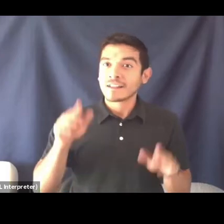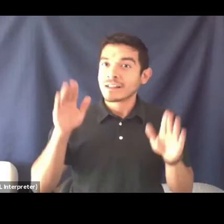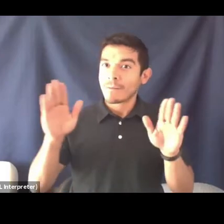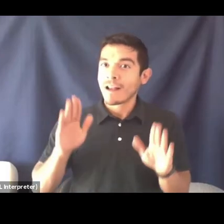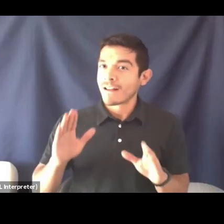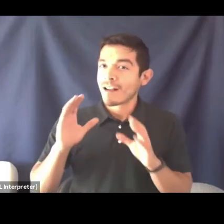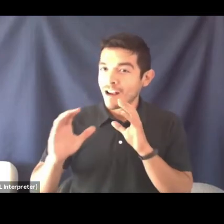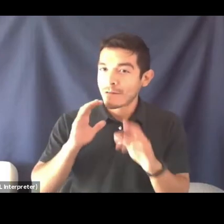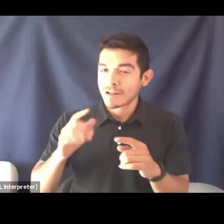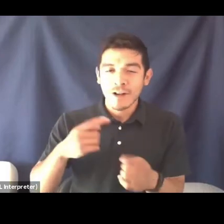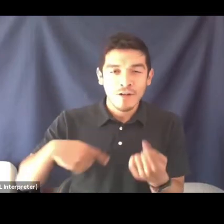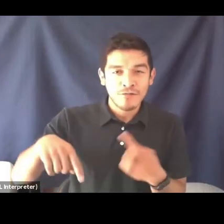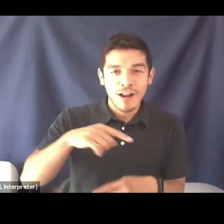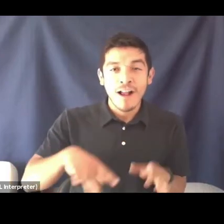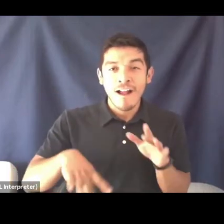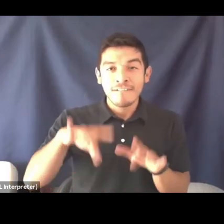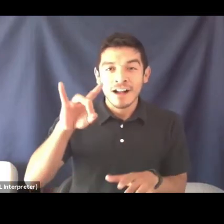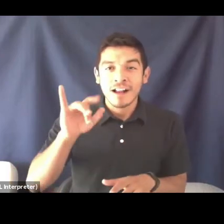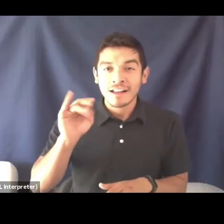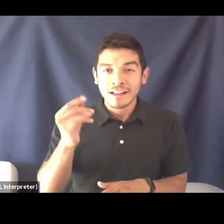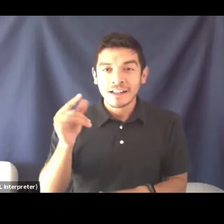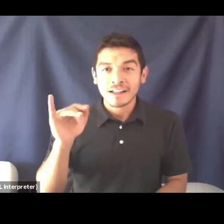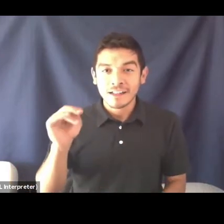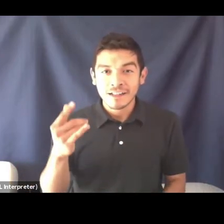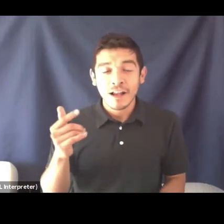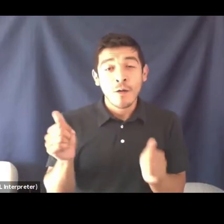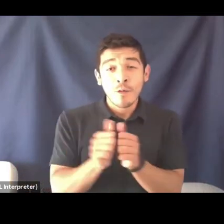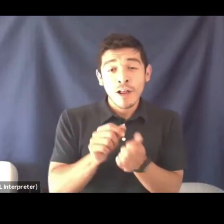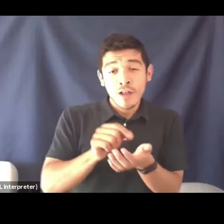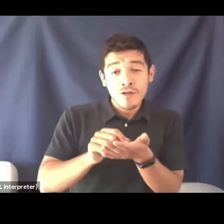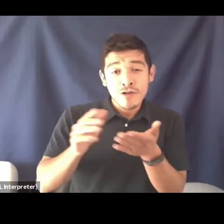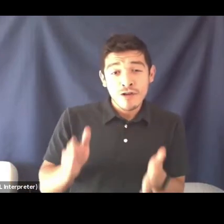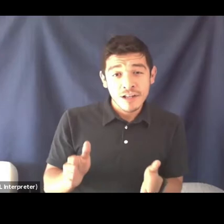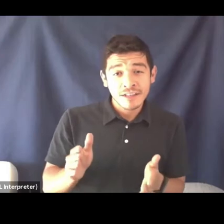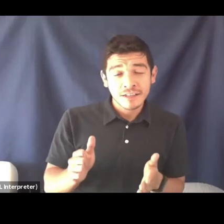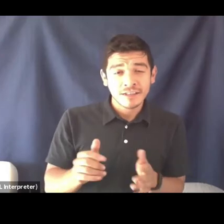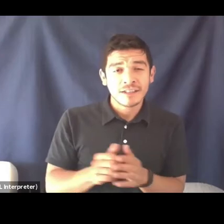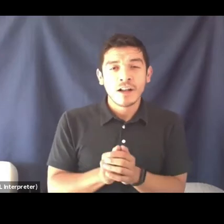Around "Finding Yingying" with journalist, moderated by journalist, Rebecca Sun.